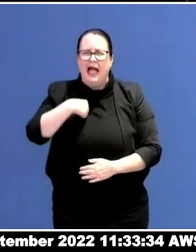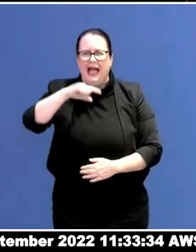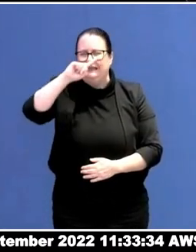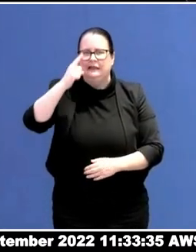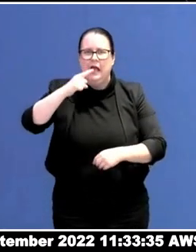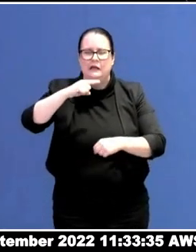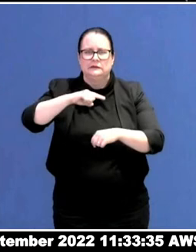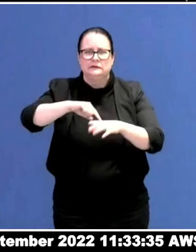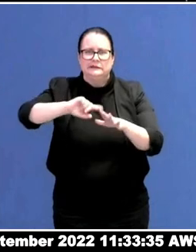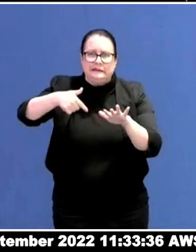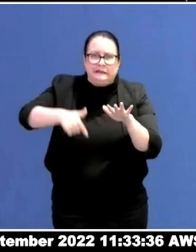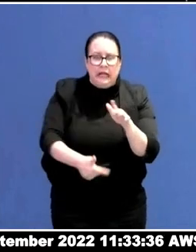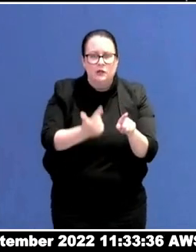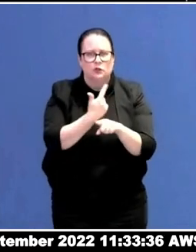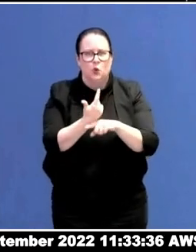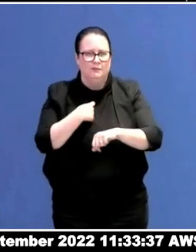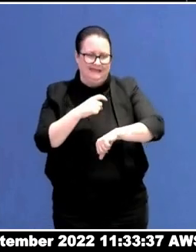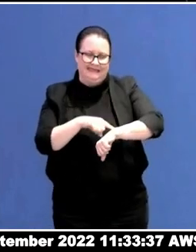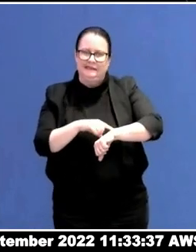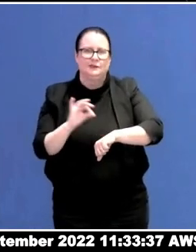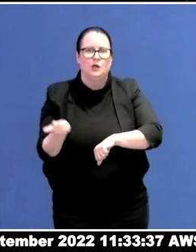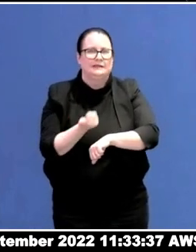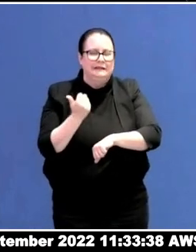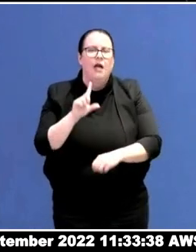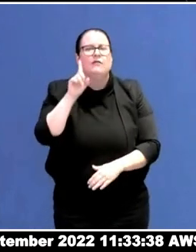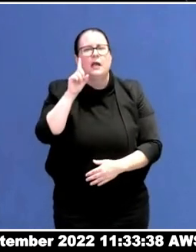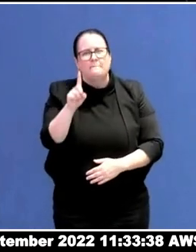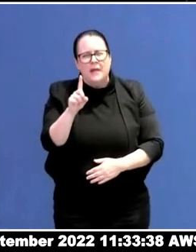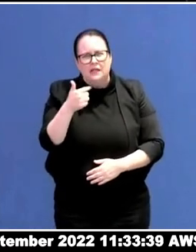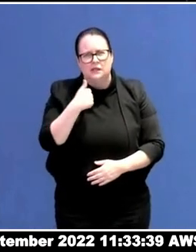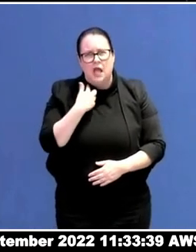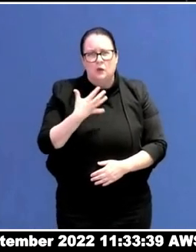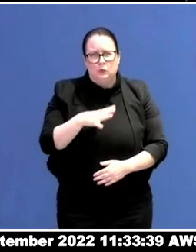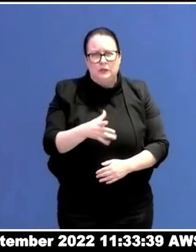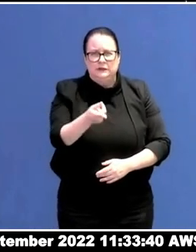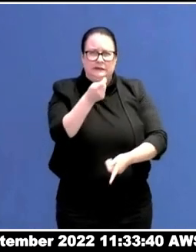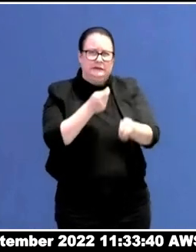deal for each element, but I want to draw some particular information from each